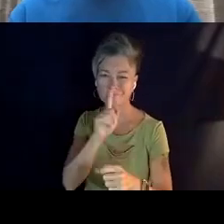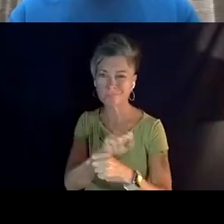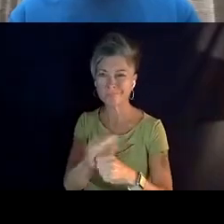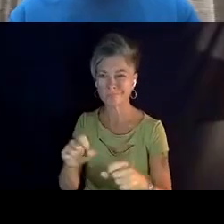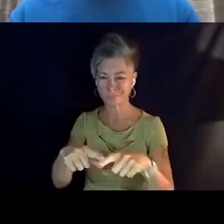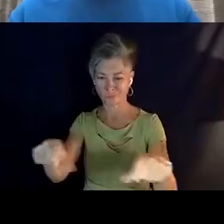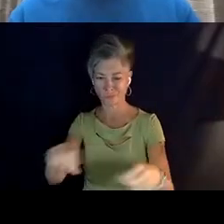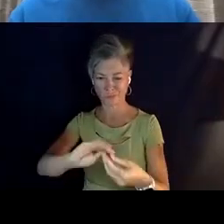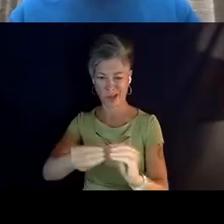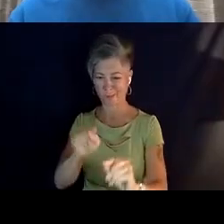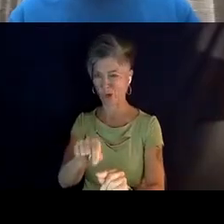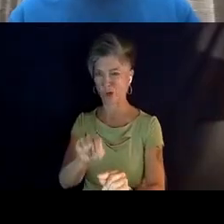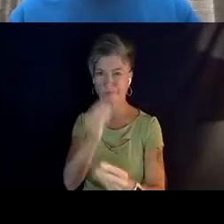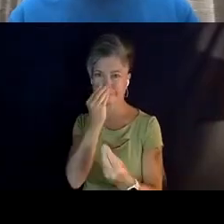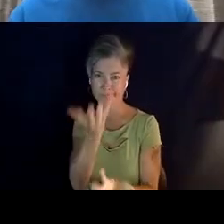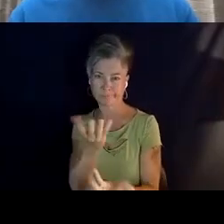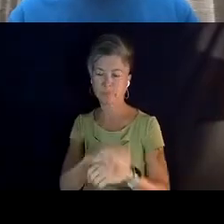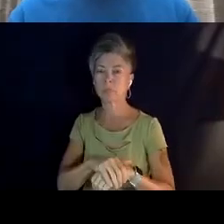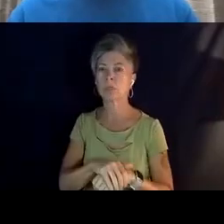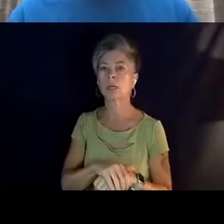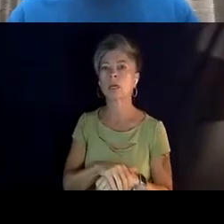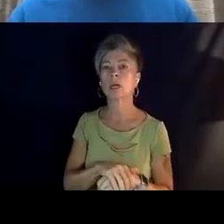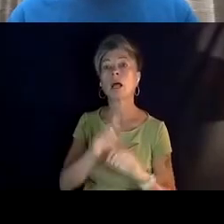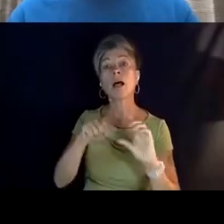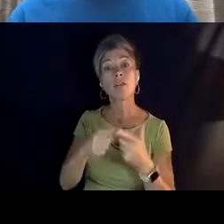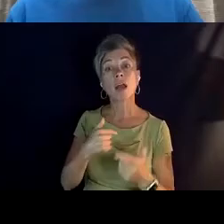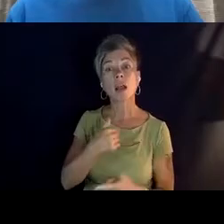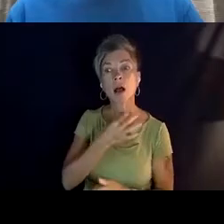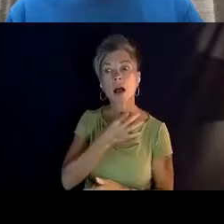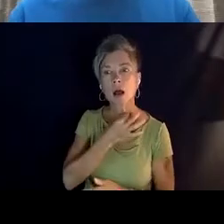And then I wanna know what physical changes have you been experiencing?